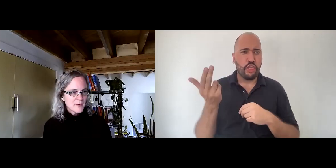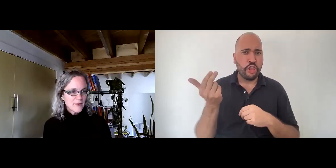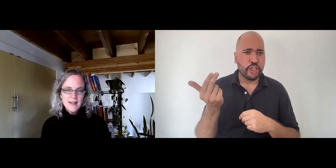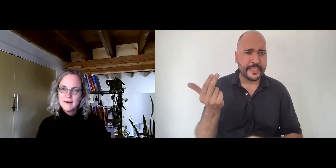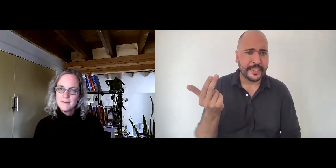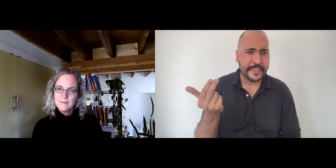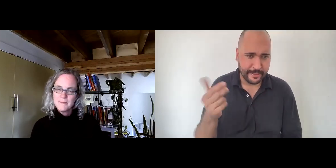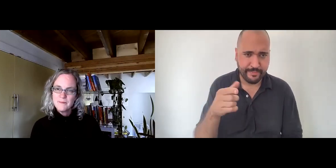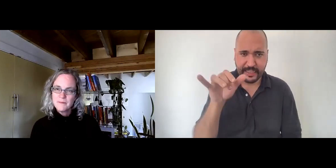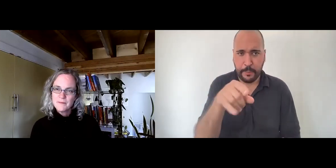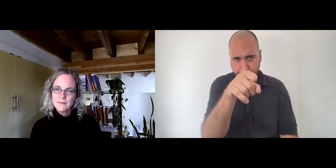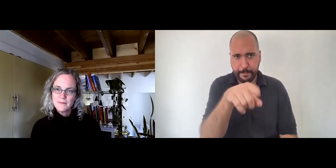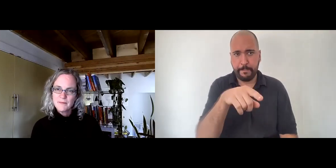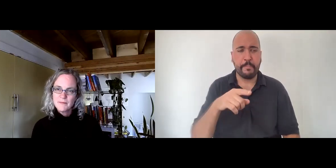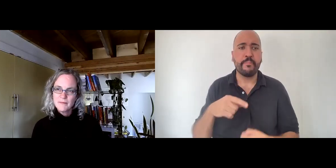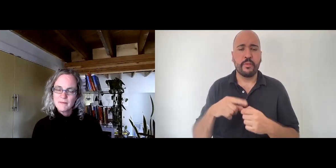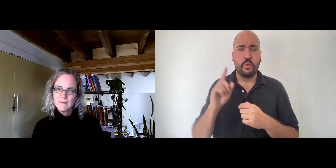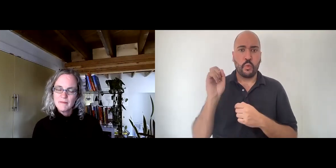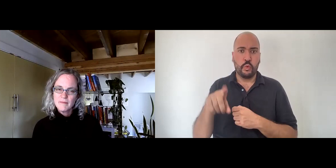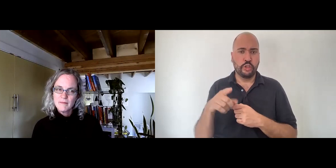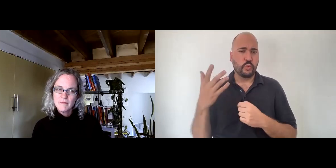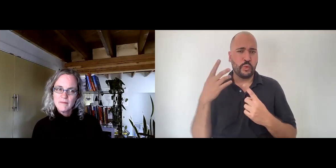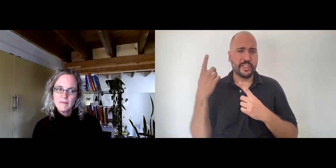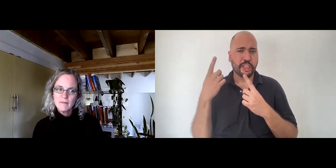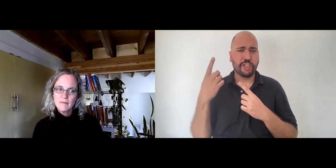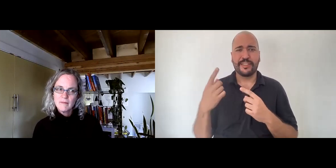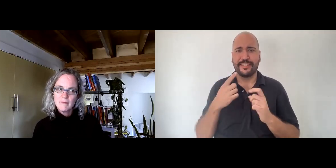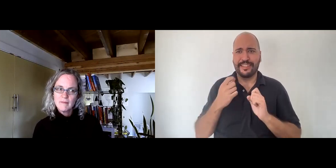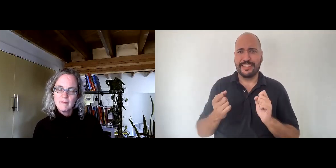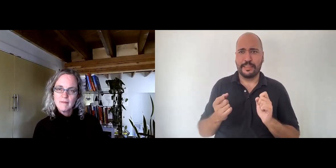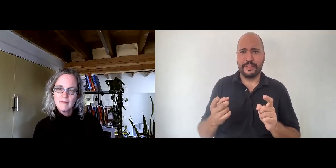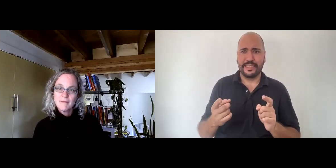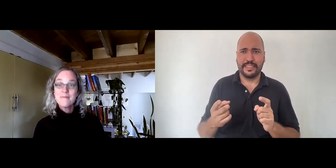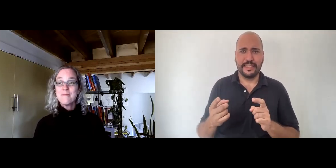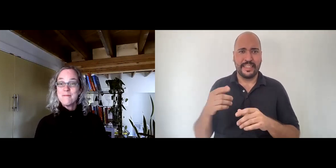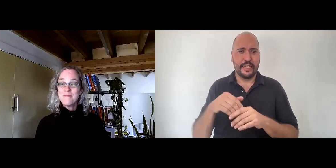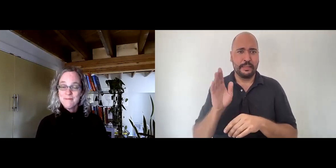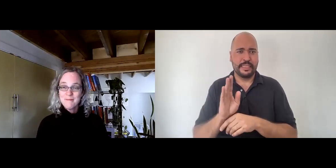Great.